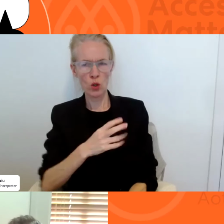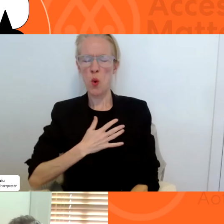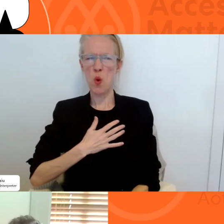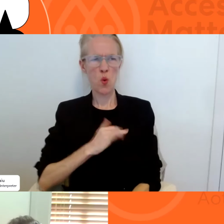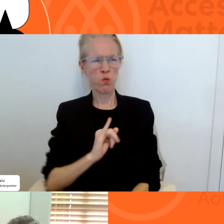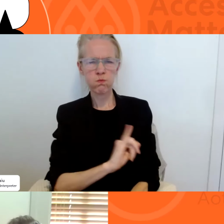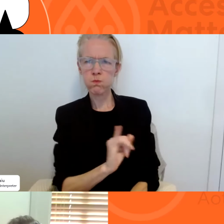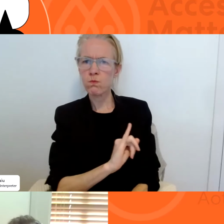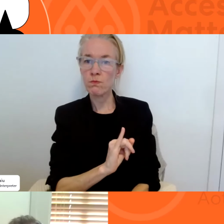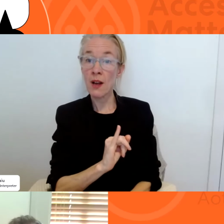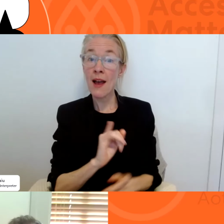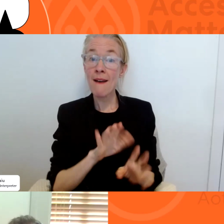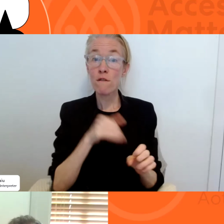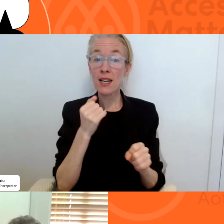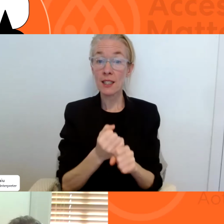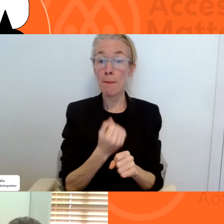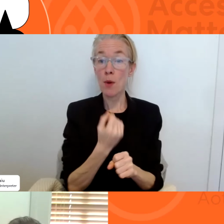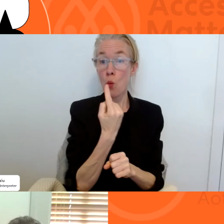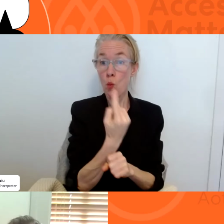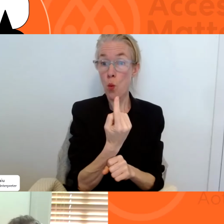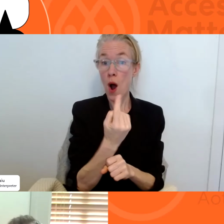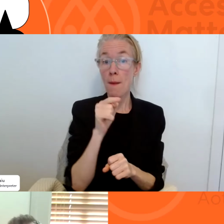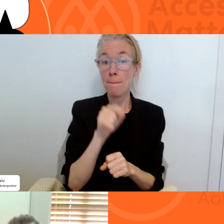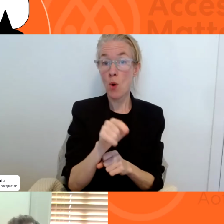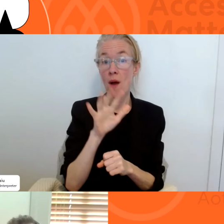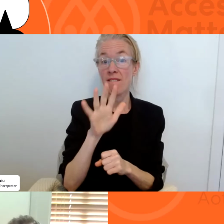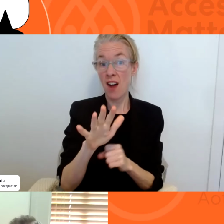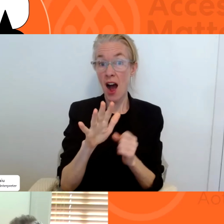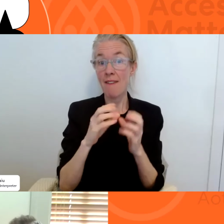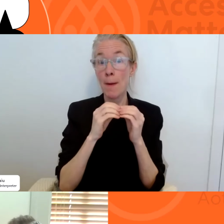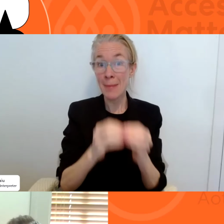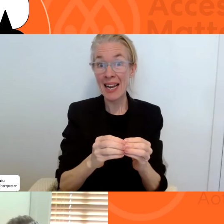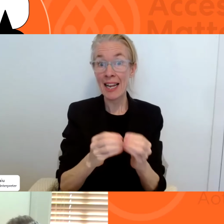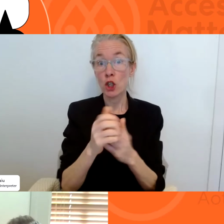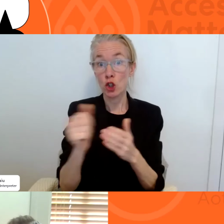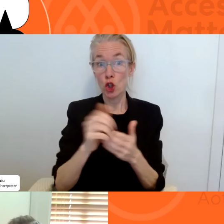from the housing budget at the budget just gone. $430 million